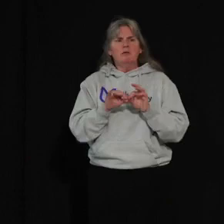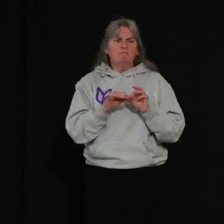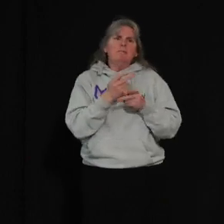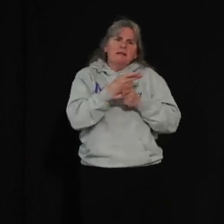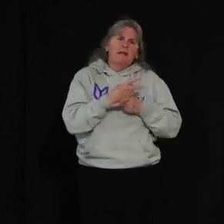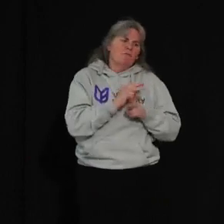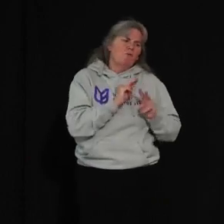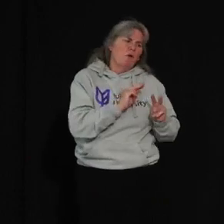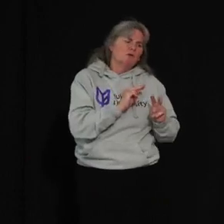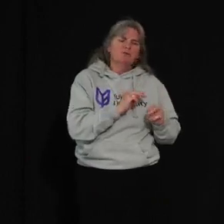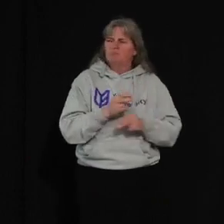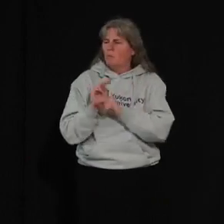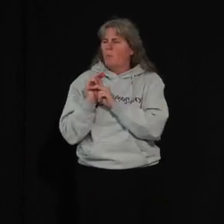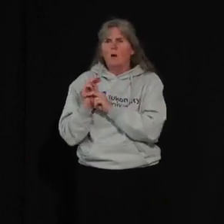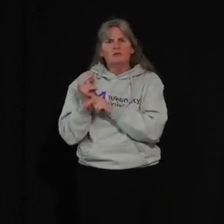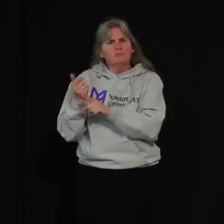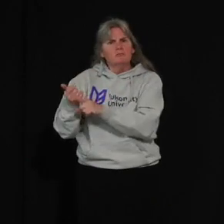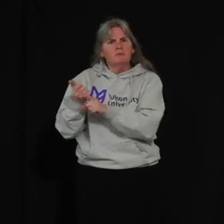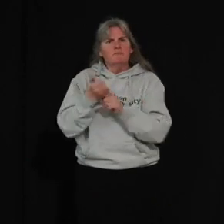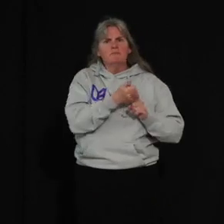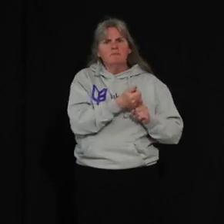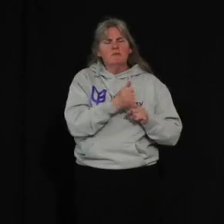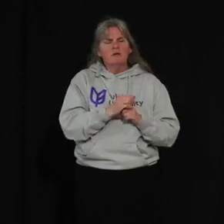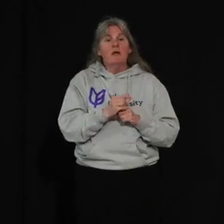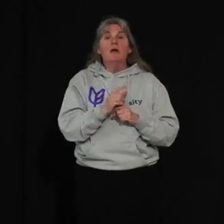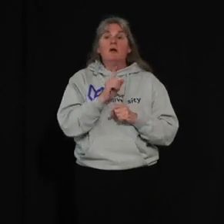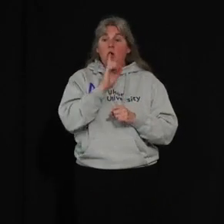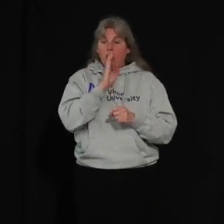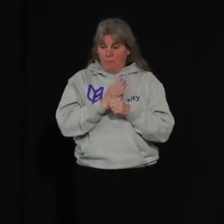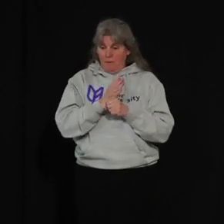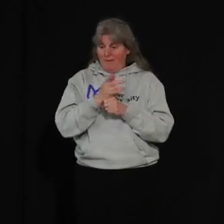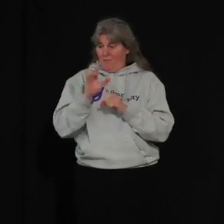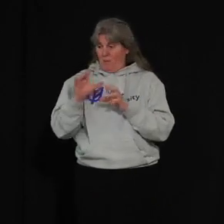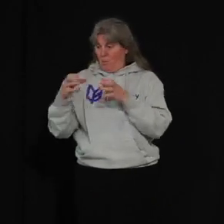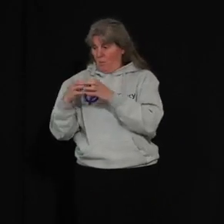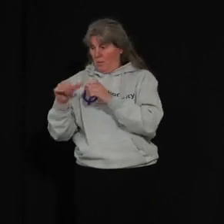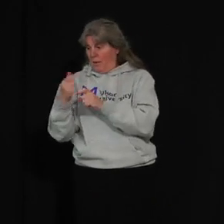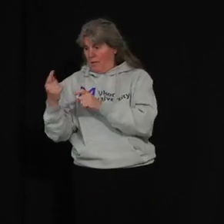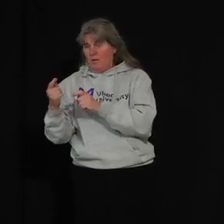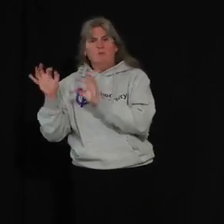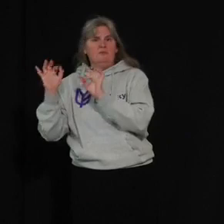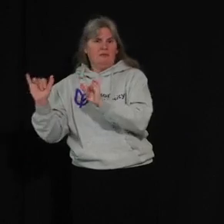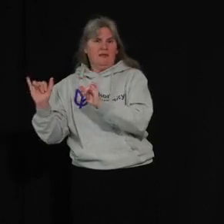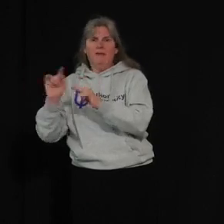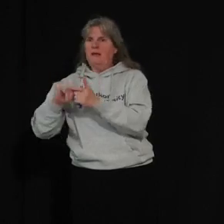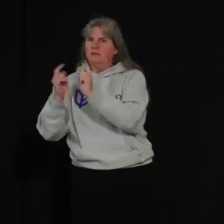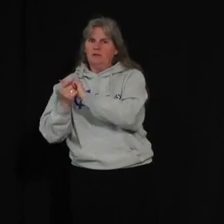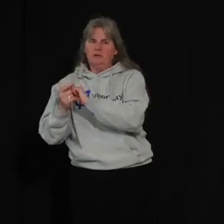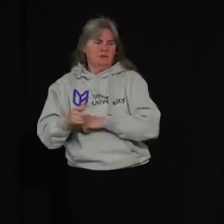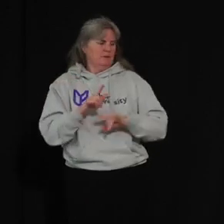This needs to be kept tight and honoured so again, in initial commitment is made and there is no further shifting of household